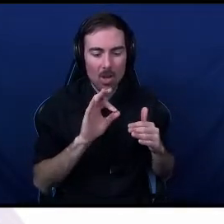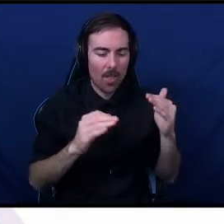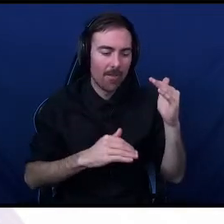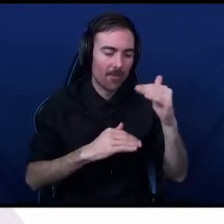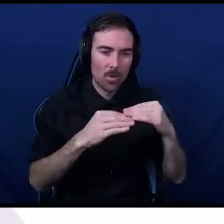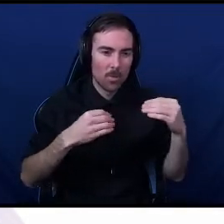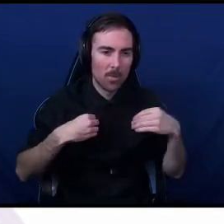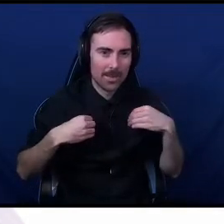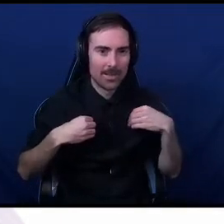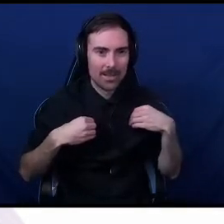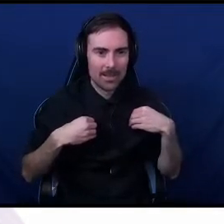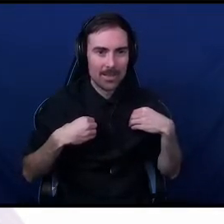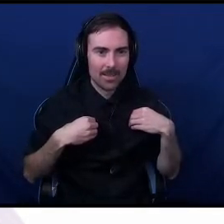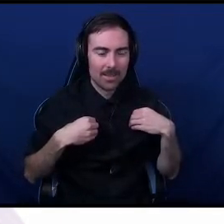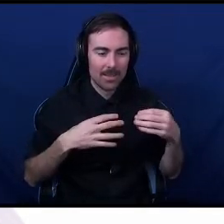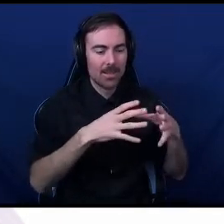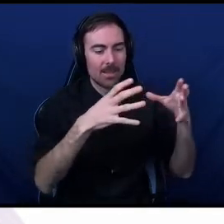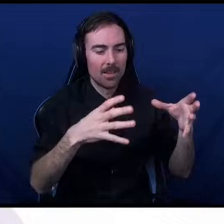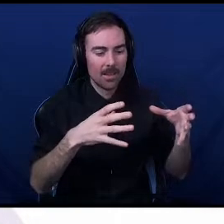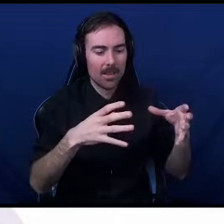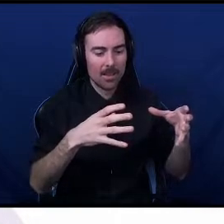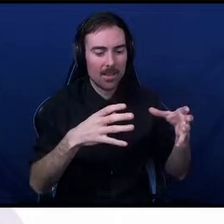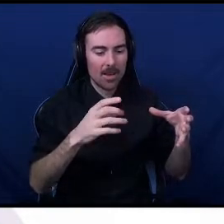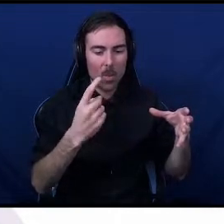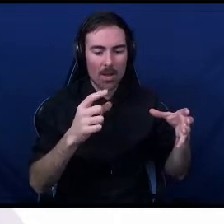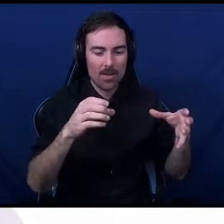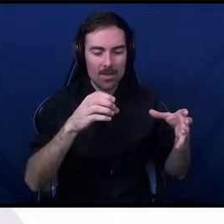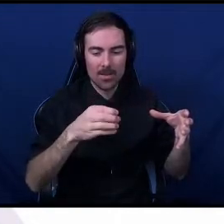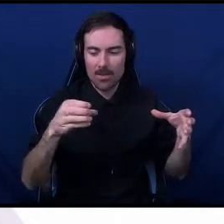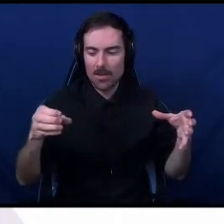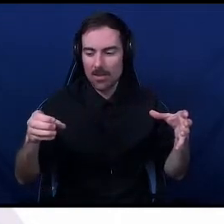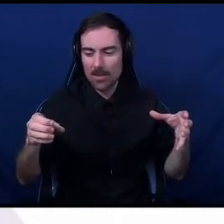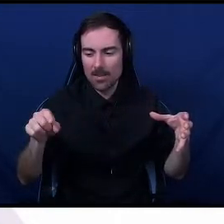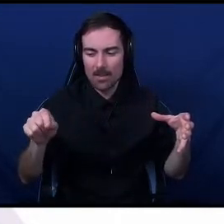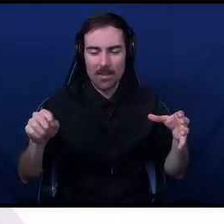actually seen it, dive all the way into our hiring processes,